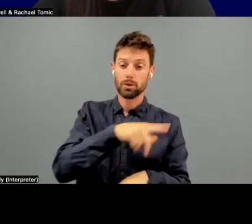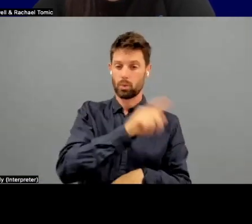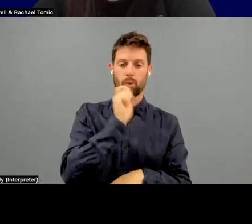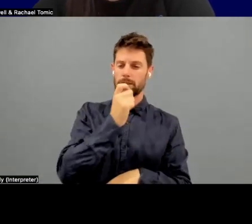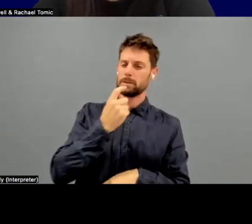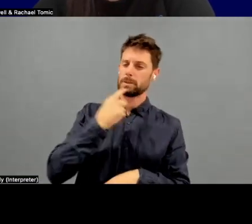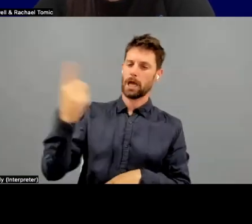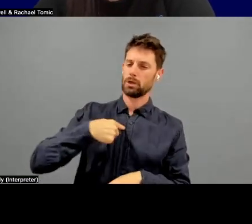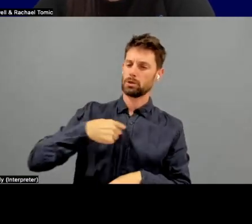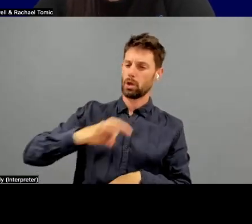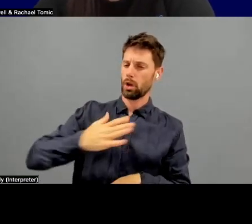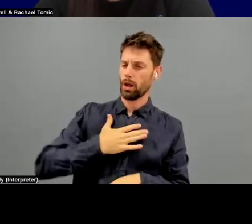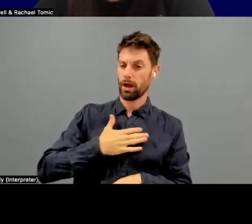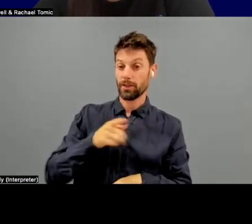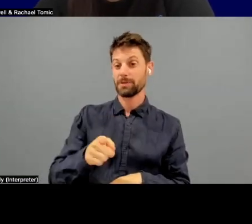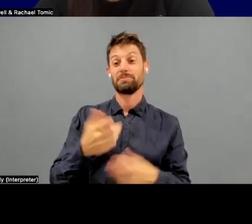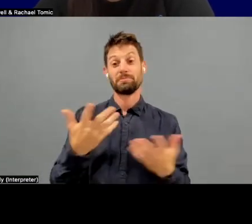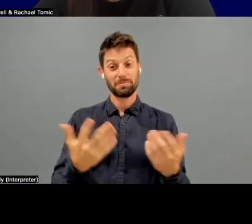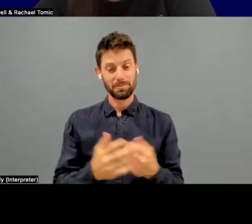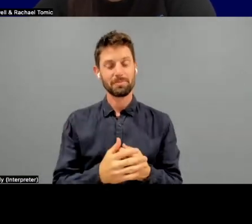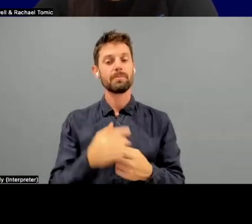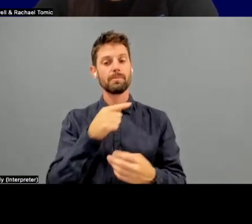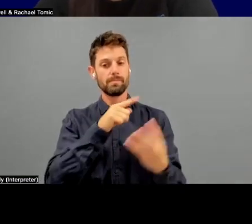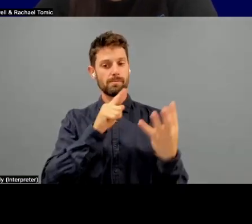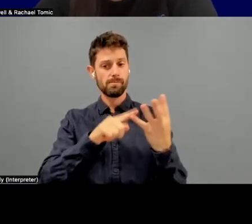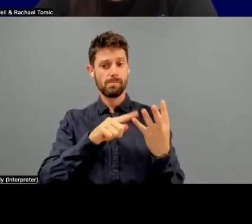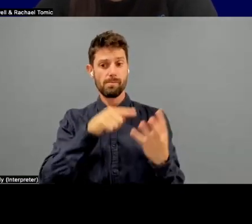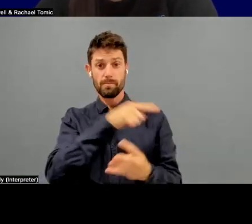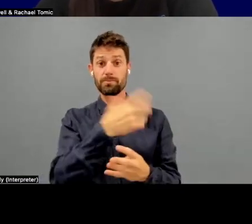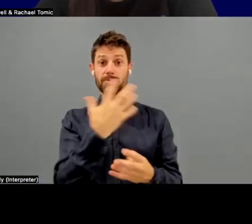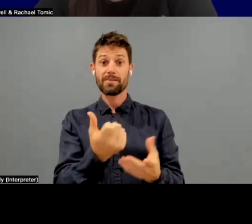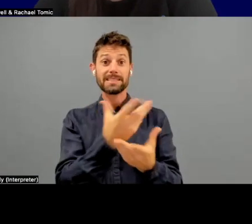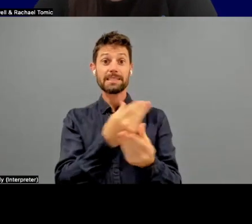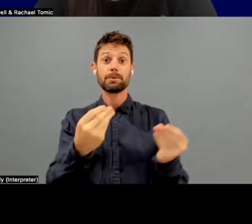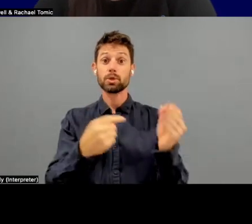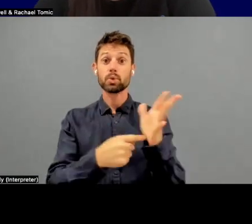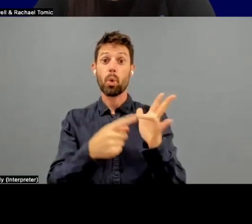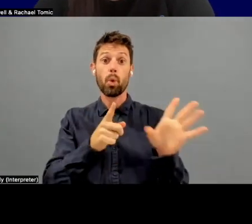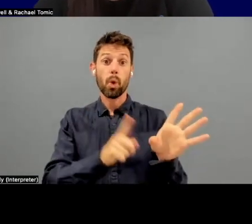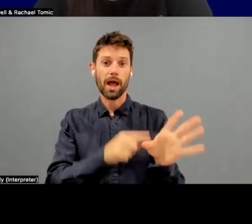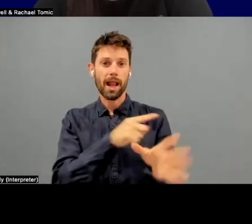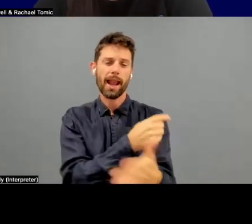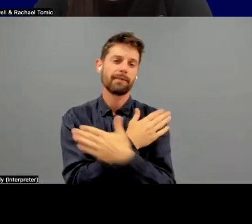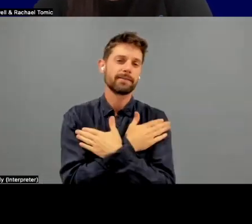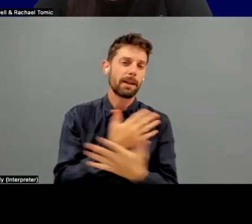She has some toys that she really enjoys interacting with, which include some switch